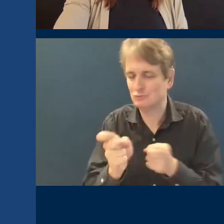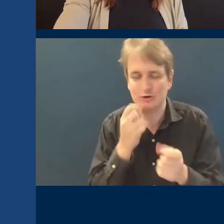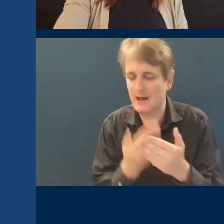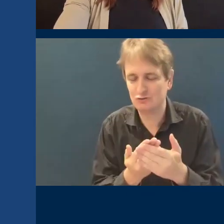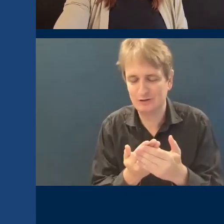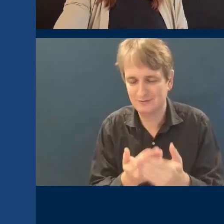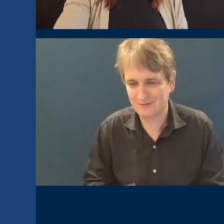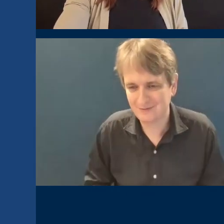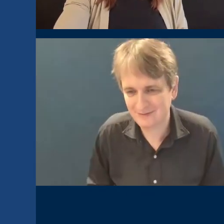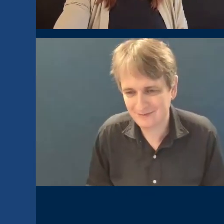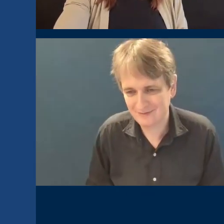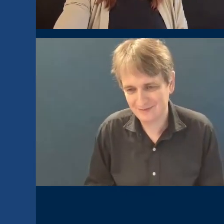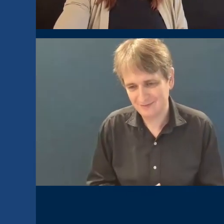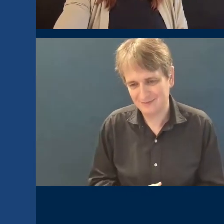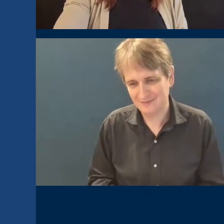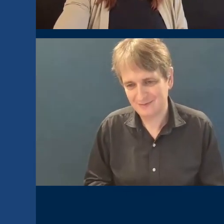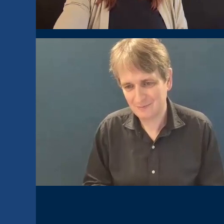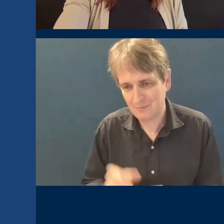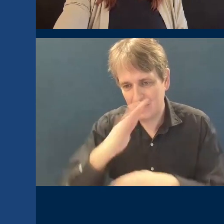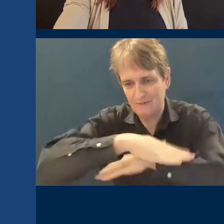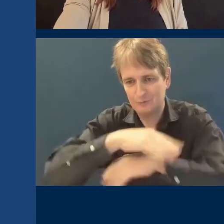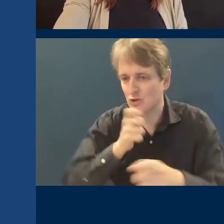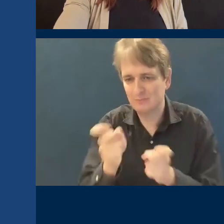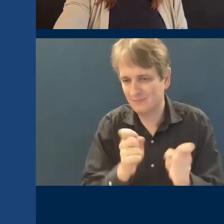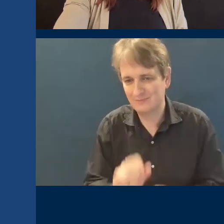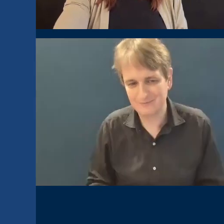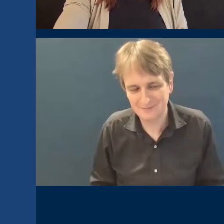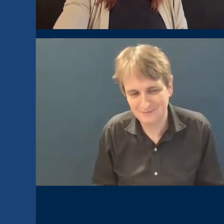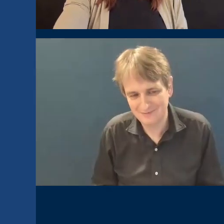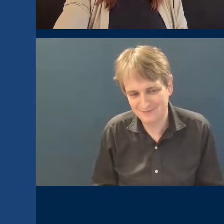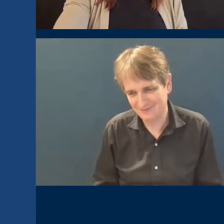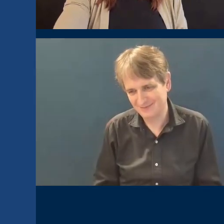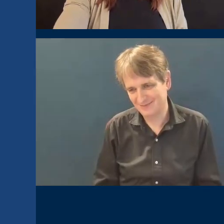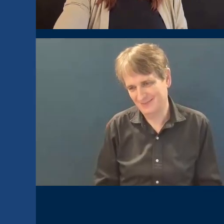and a lot of platform management is not great with those.